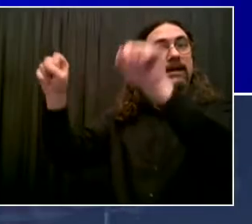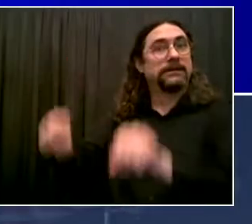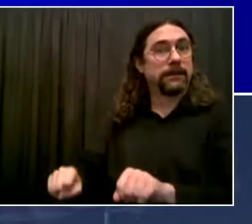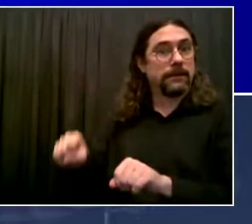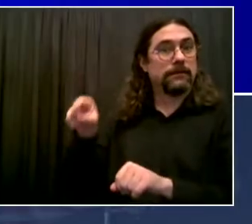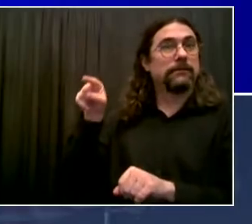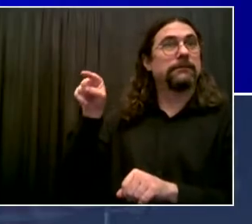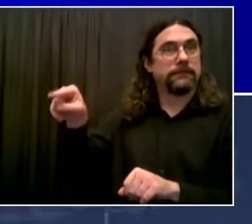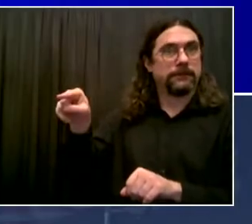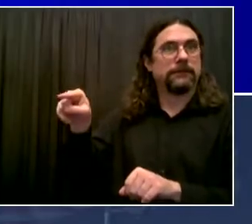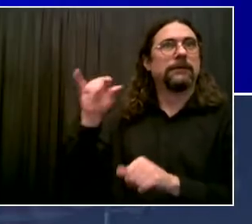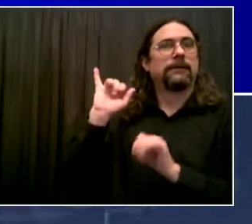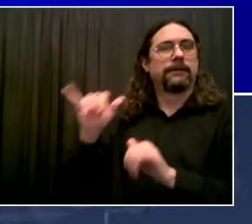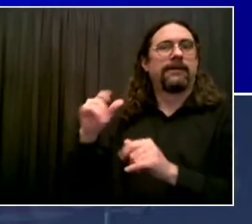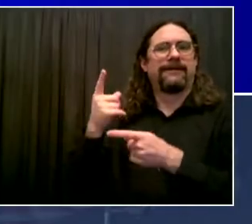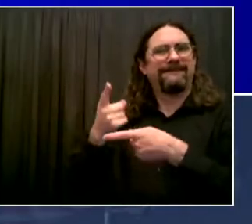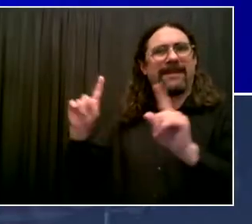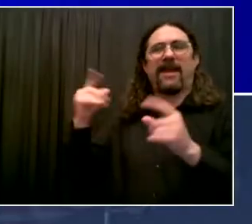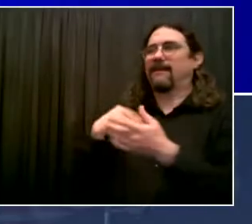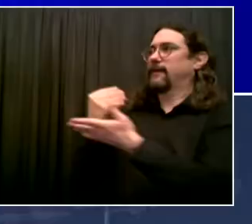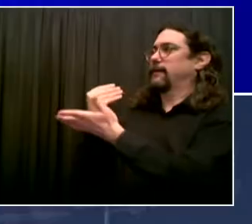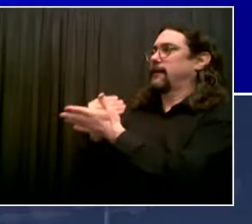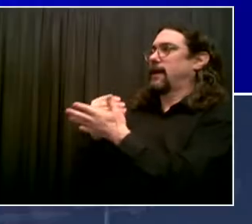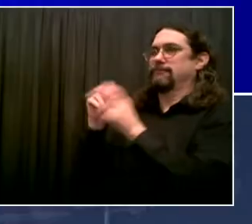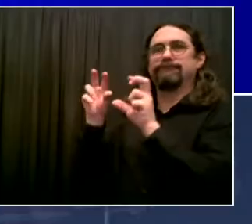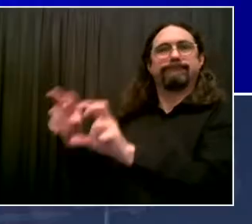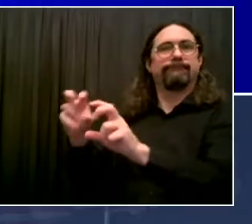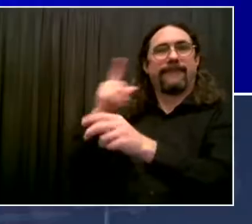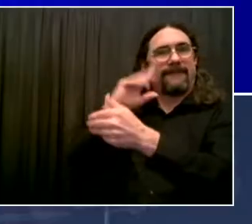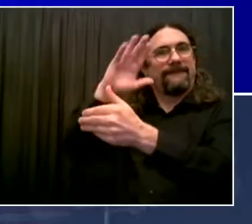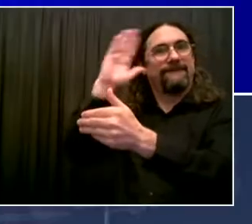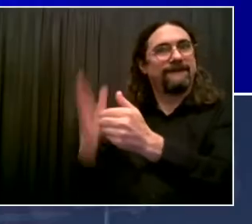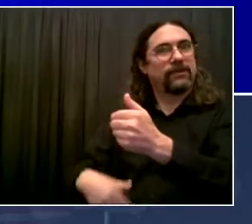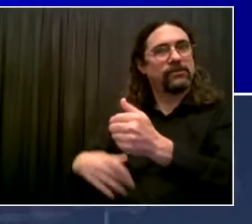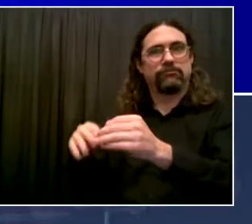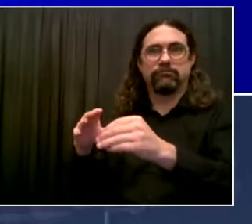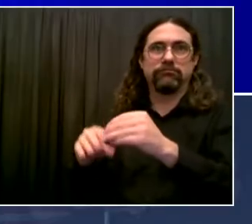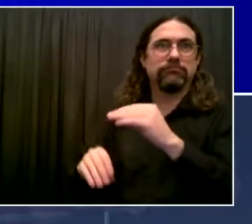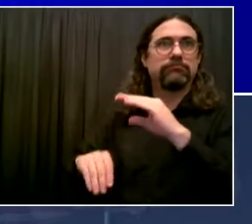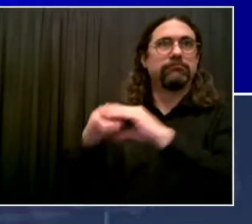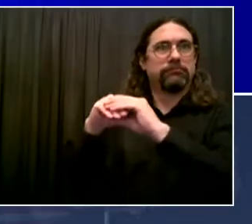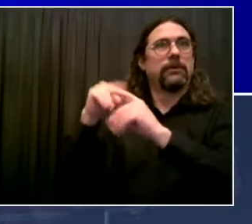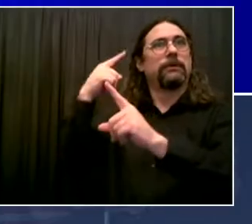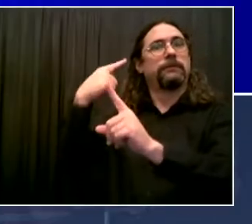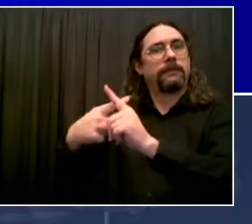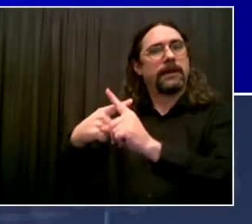THESE ARE THINGS THAT THE -- THE COMMUNITY HAS SAID WILL